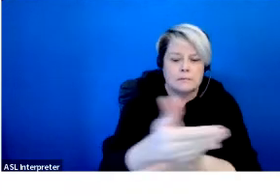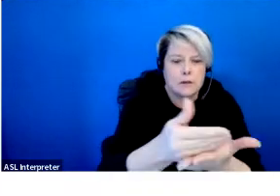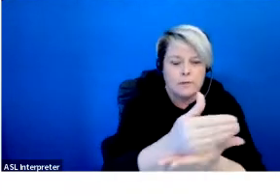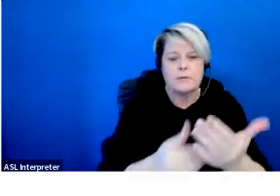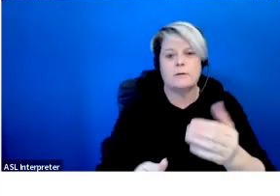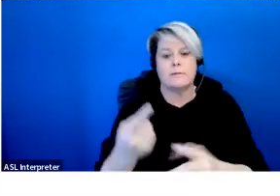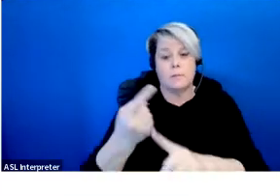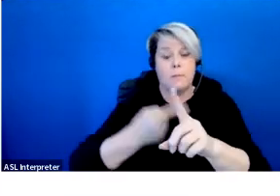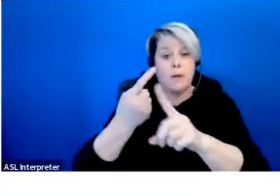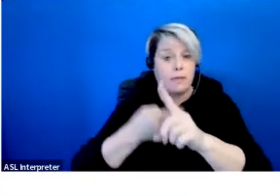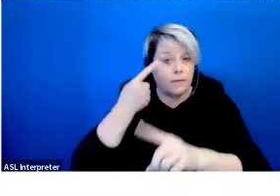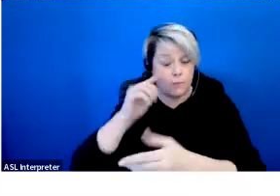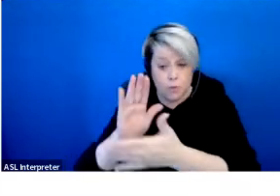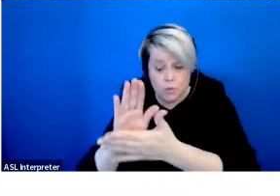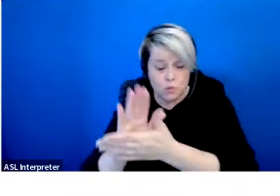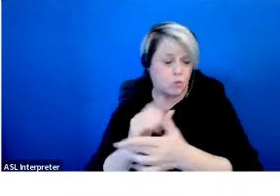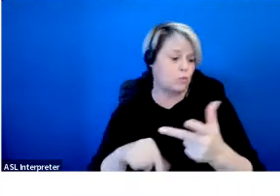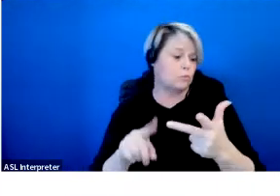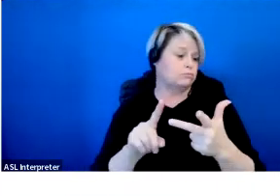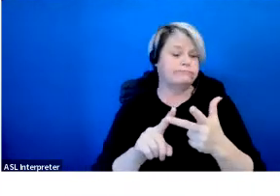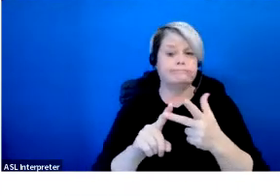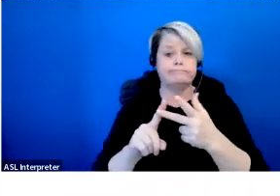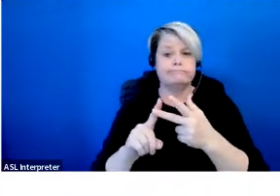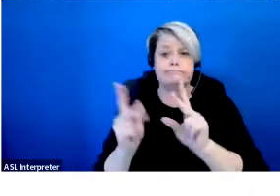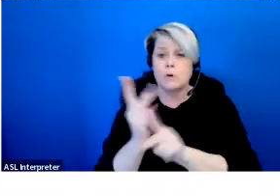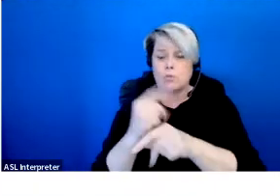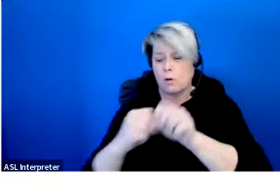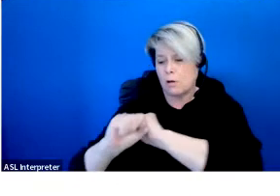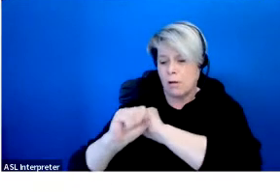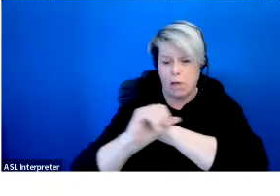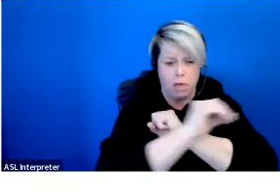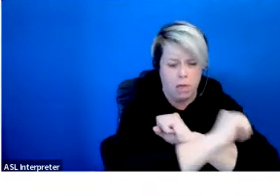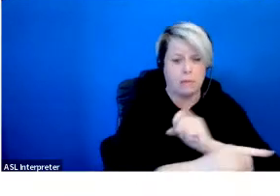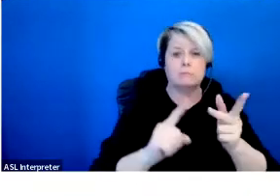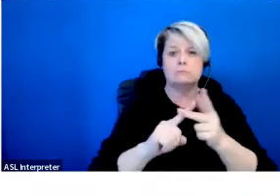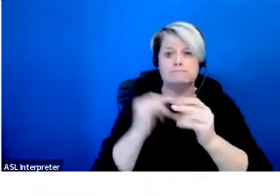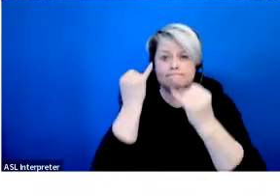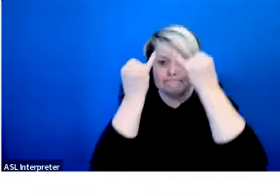you are conducting research or developing harvest of